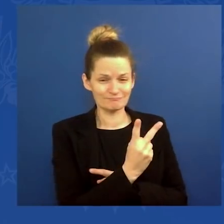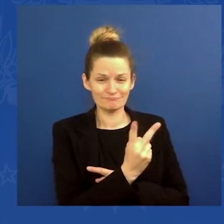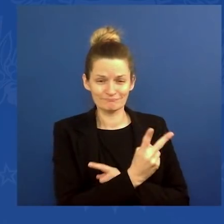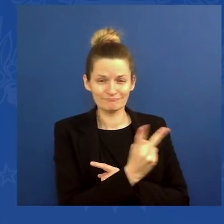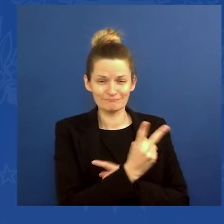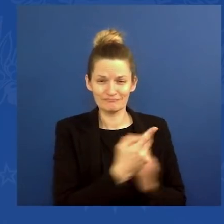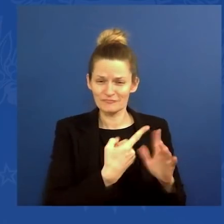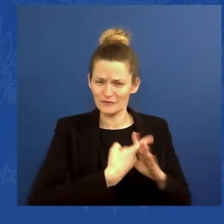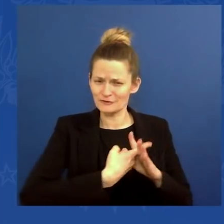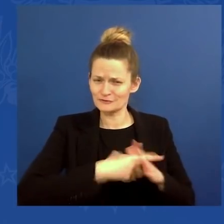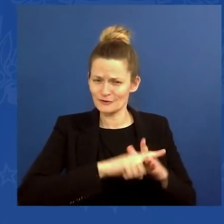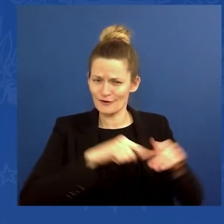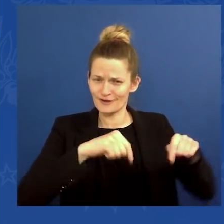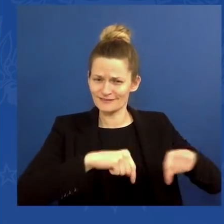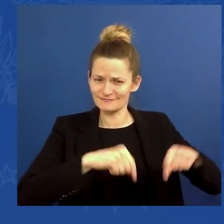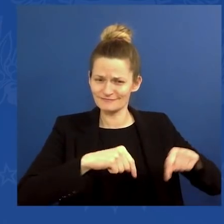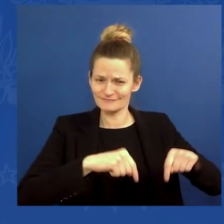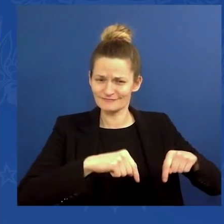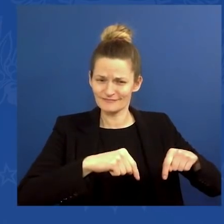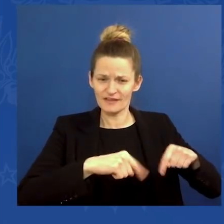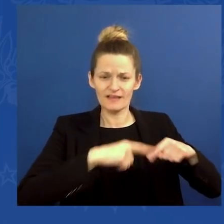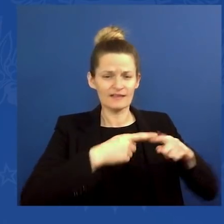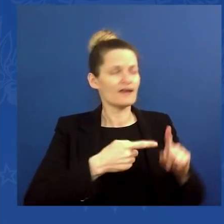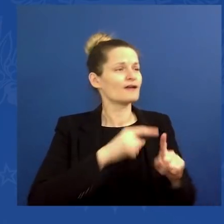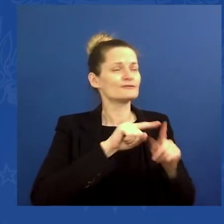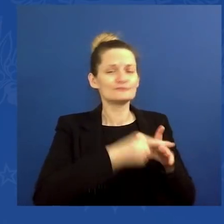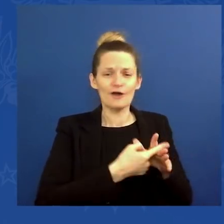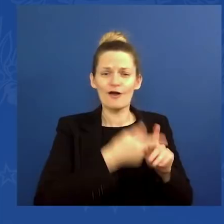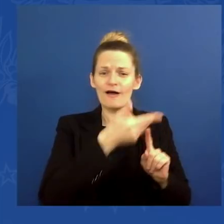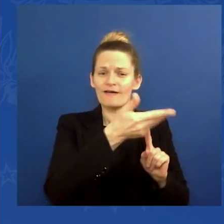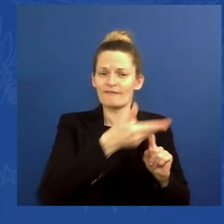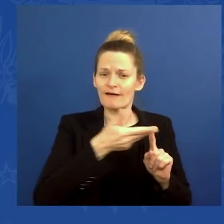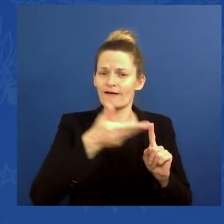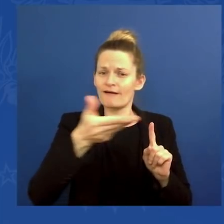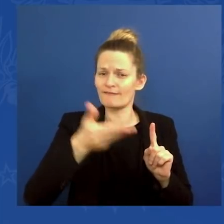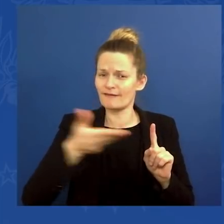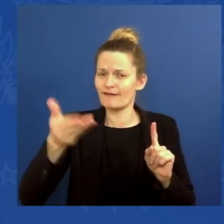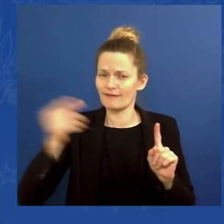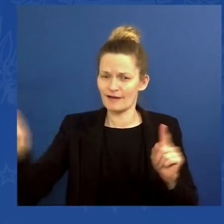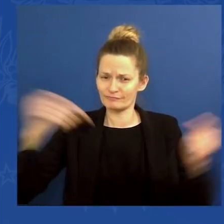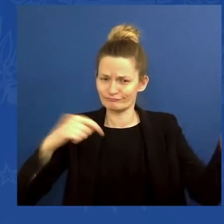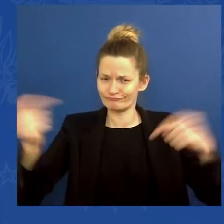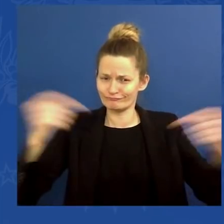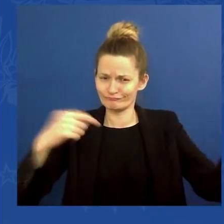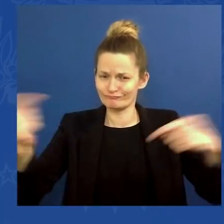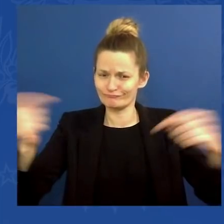the Taoiseach was important special guest, and you might be interested to know, Mr. President,